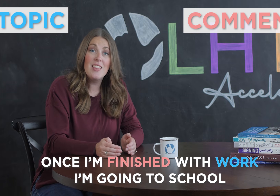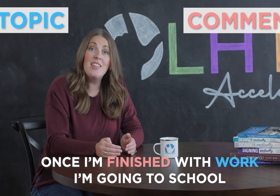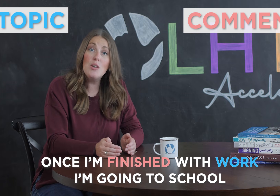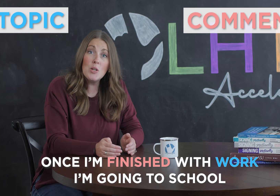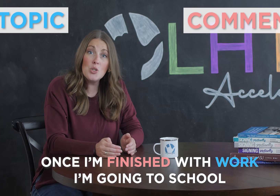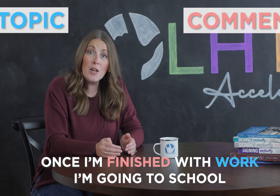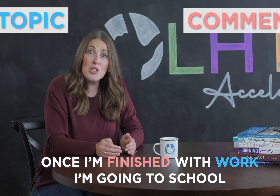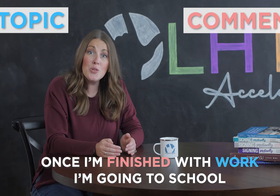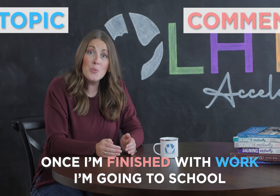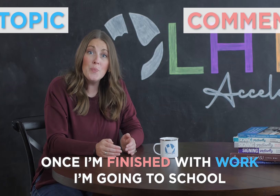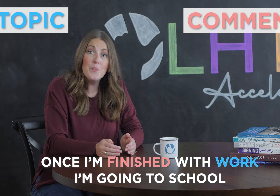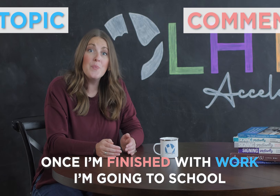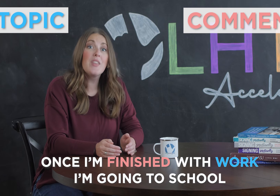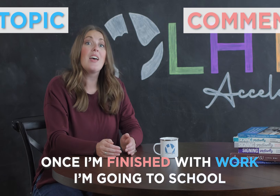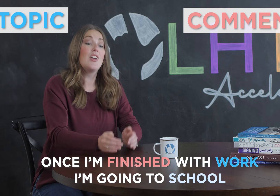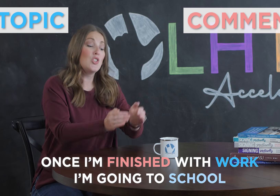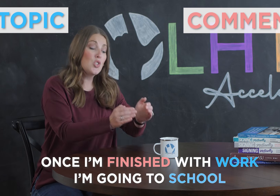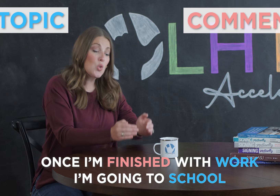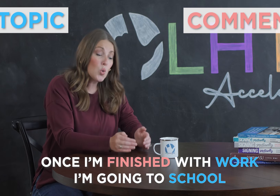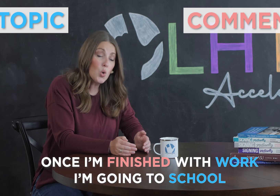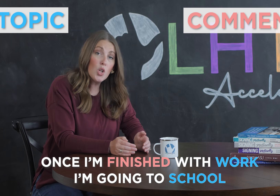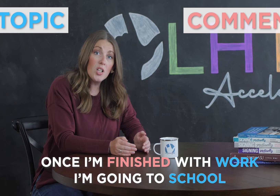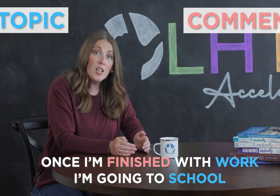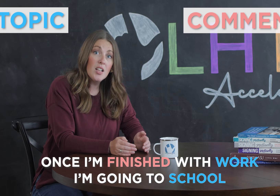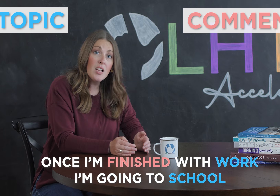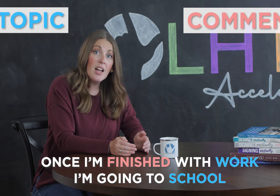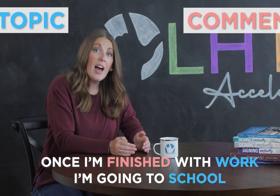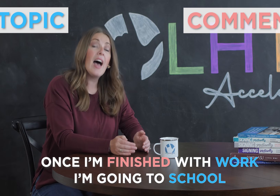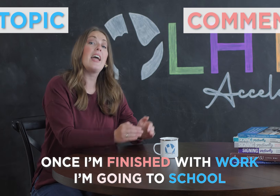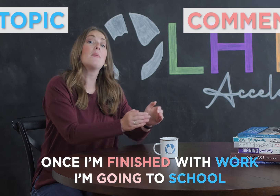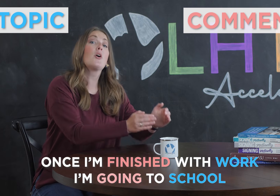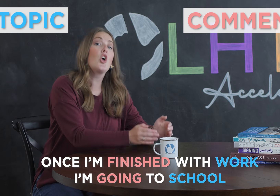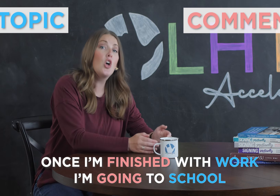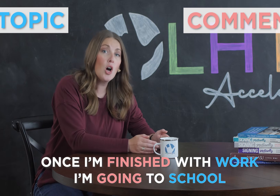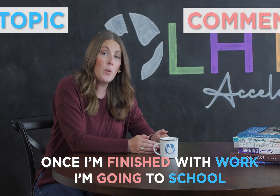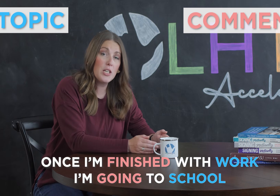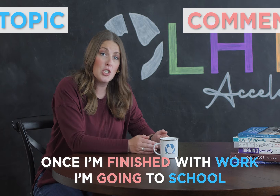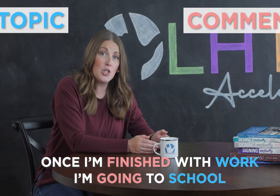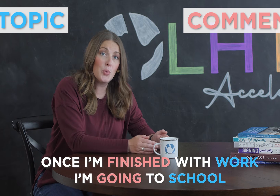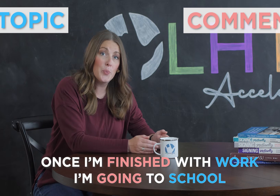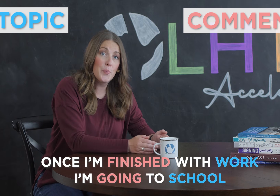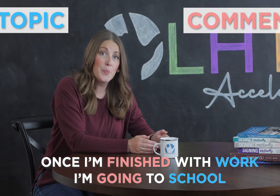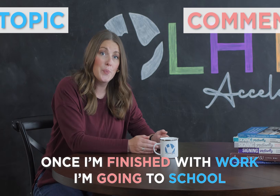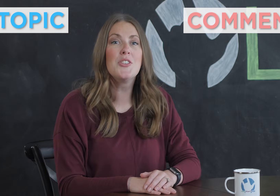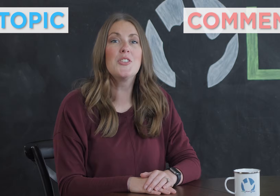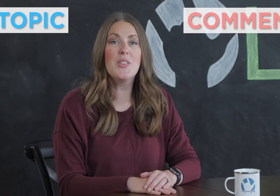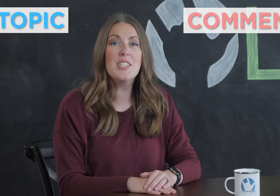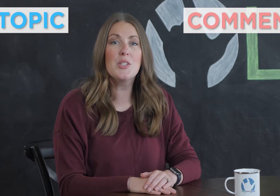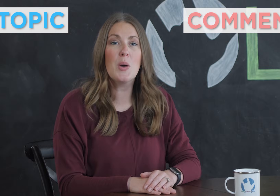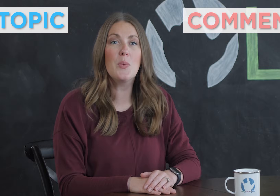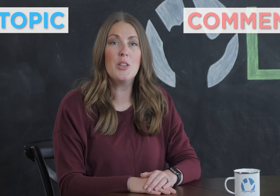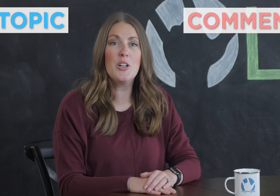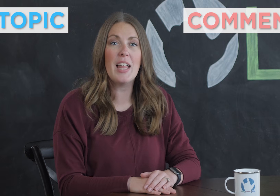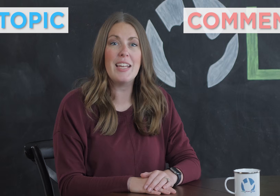Then what do I do? 'School', 'I am going' to. So this is what it would look like